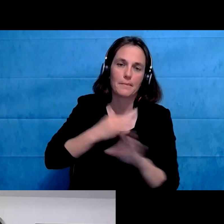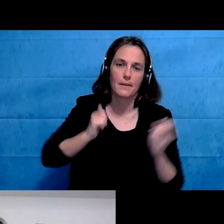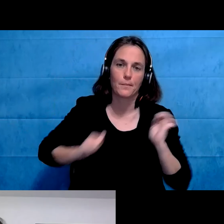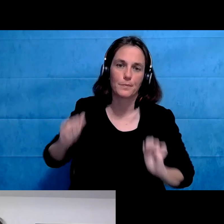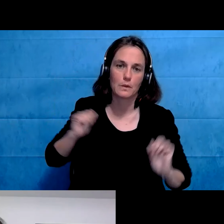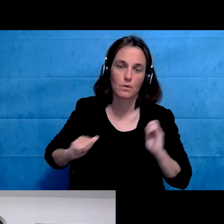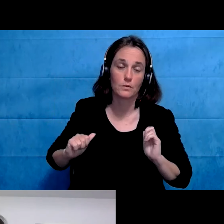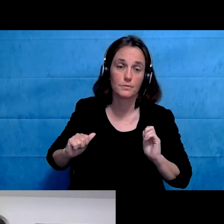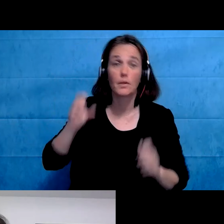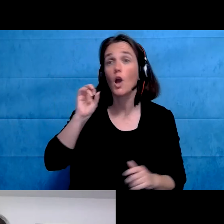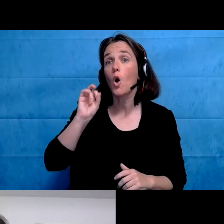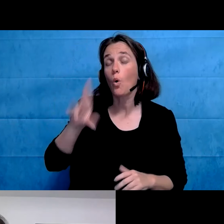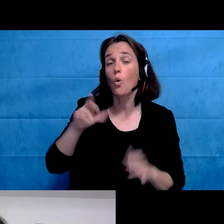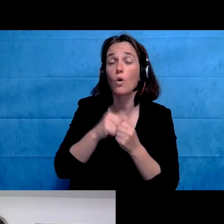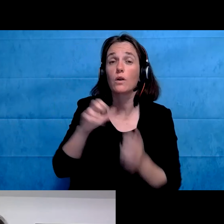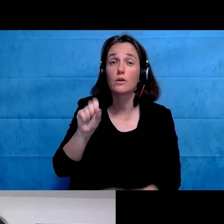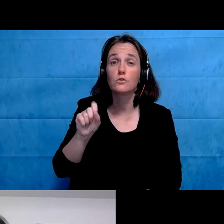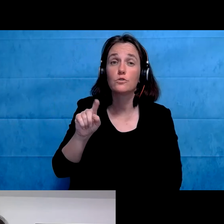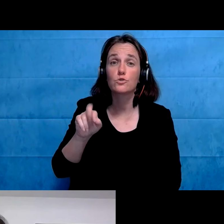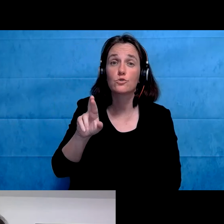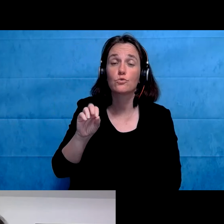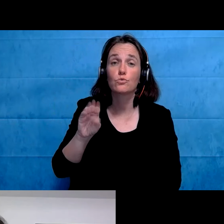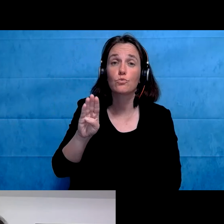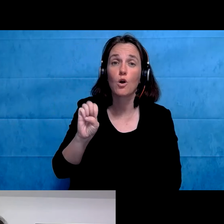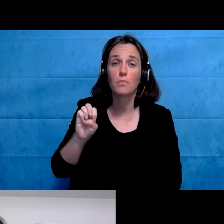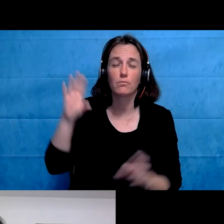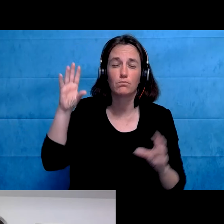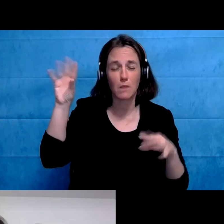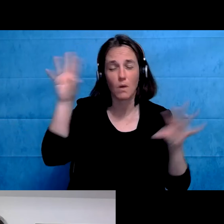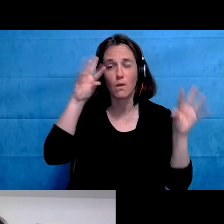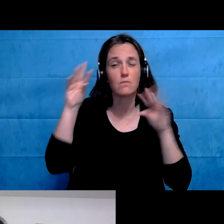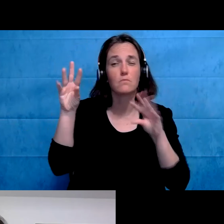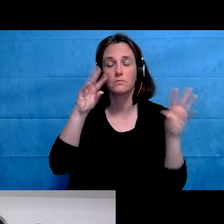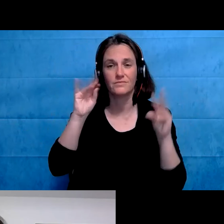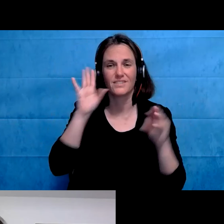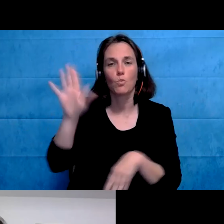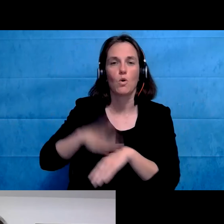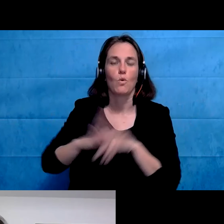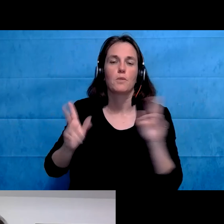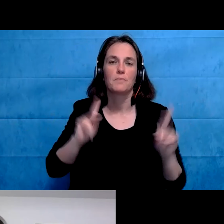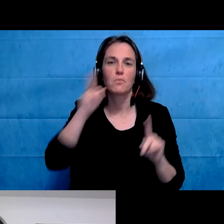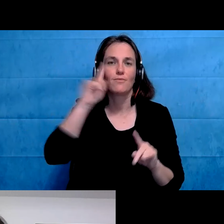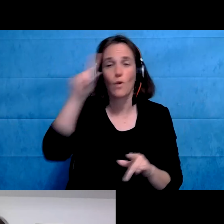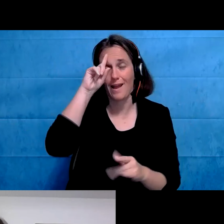Or if there's strobe lighting effects, typically they'll warn people for epileptic reasons about those sorts of things.